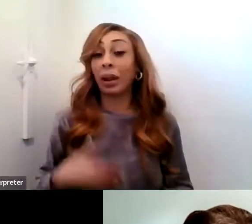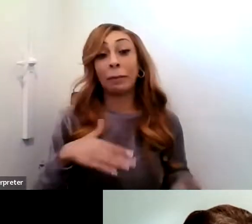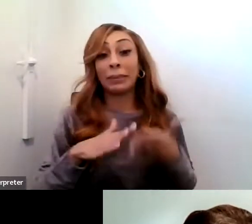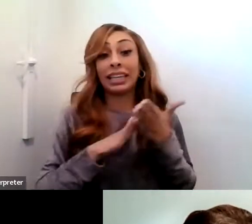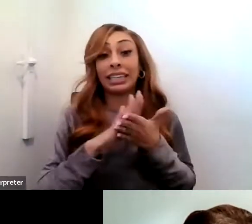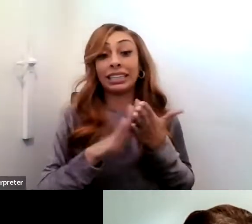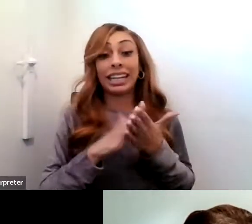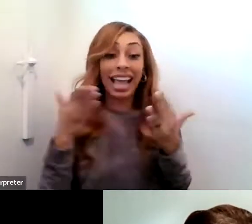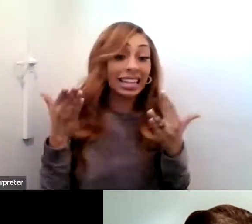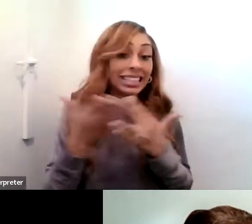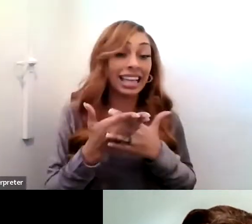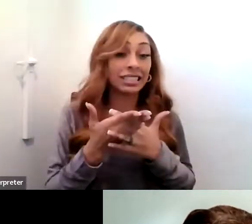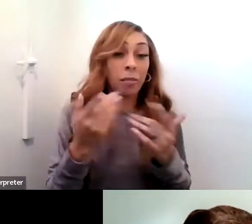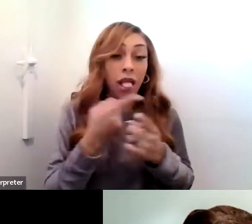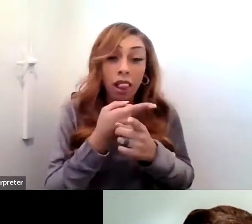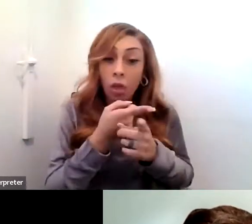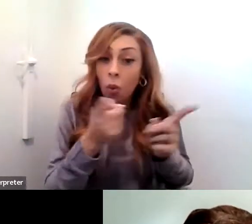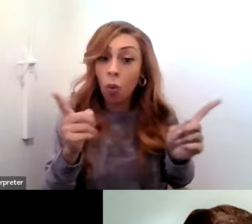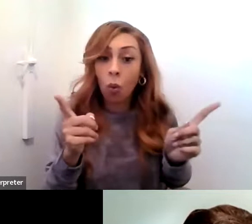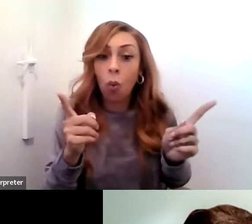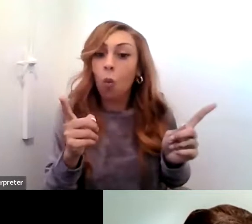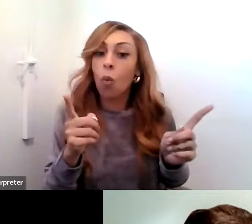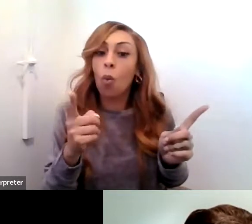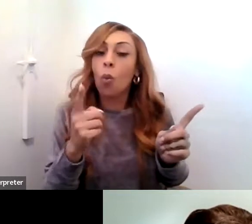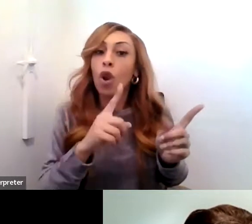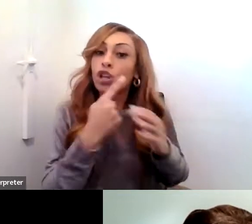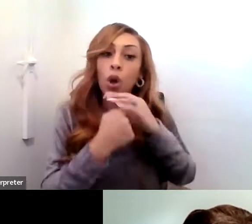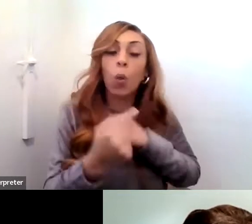who is looking for digital work. Not just deaf and disabled people.